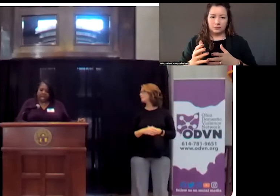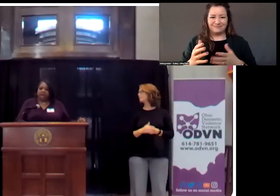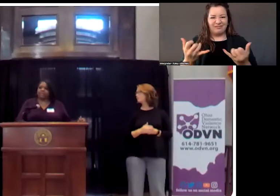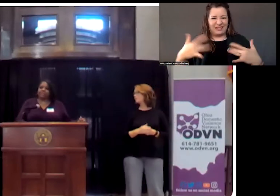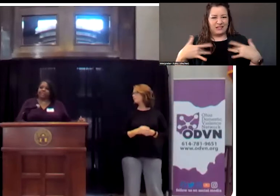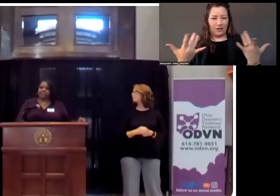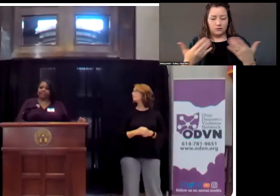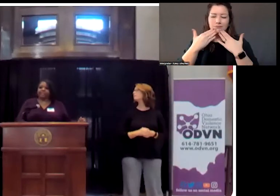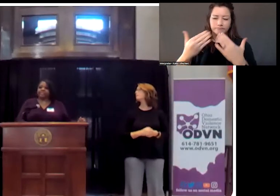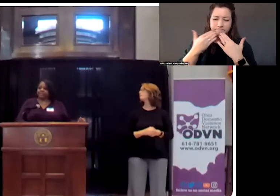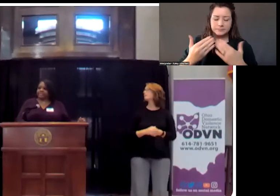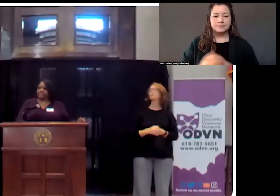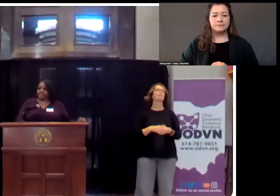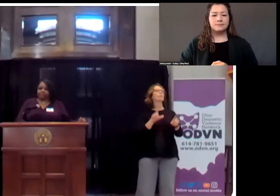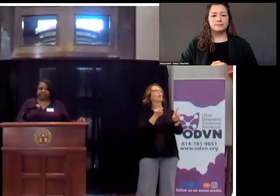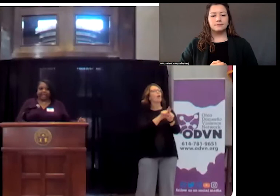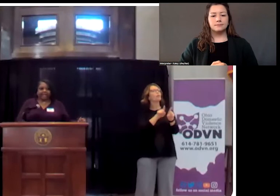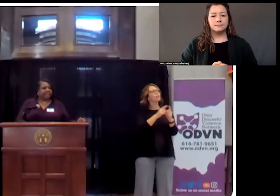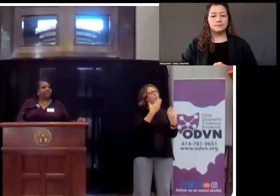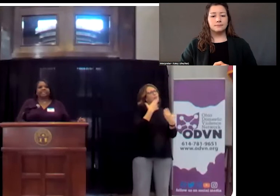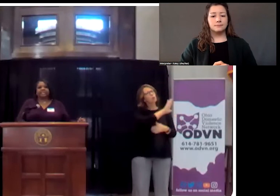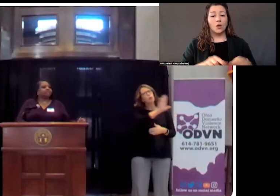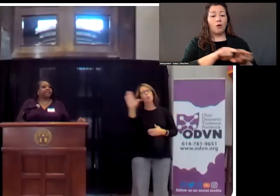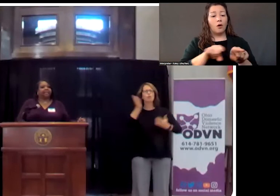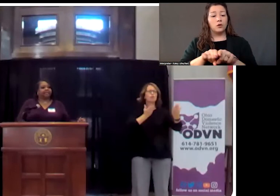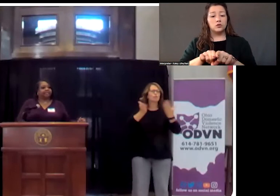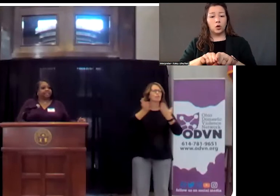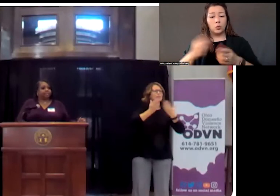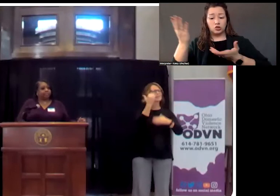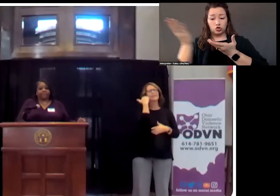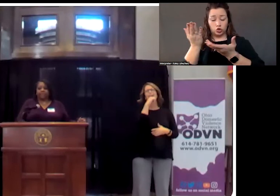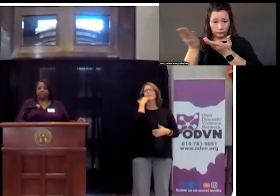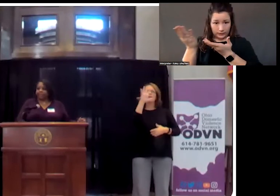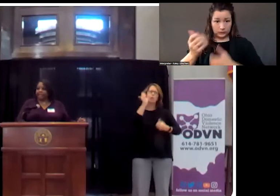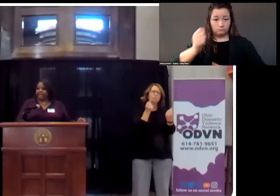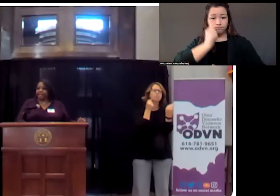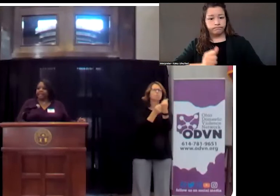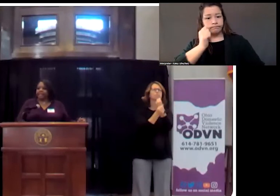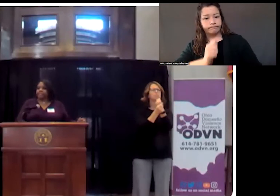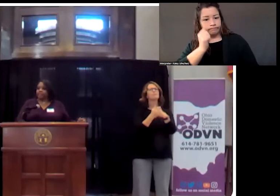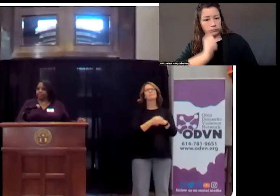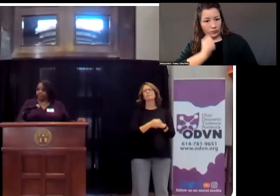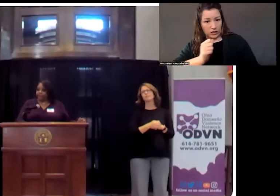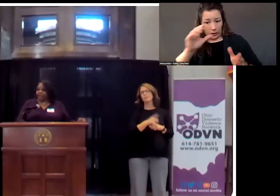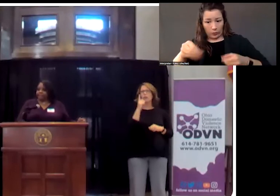Also, thank you for the services that you provide every single day, the support that you provide to the programs.